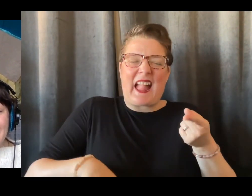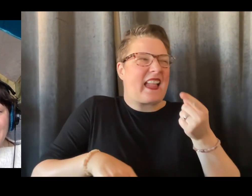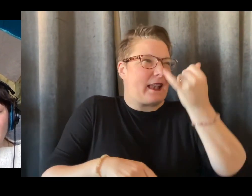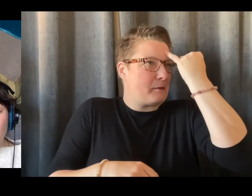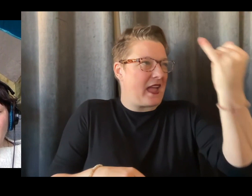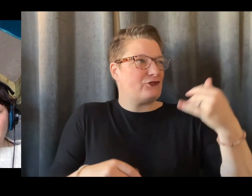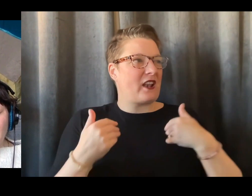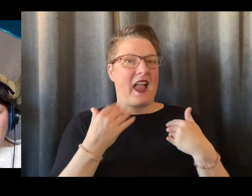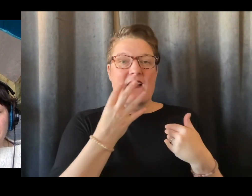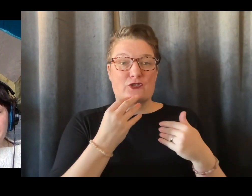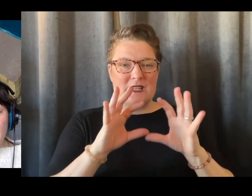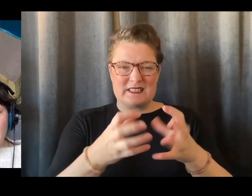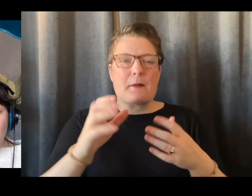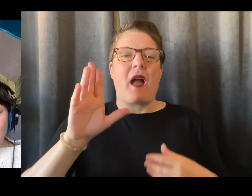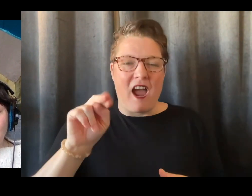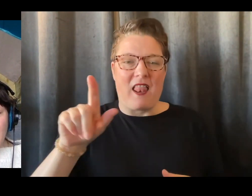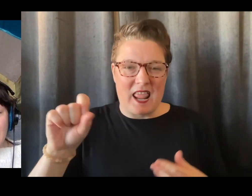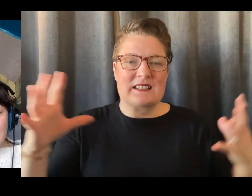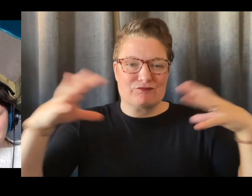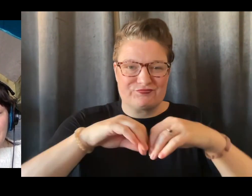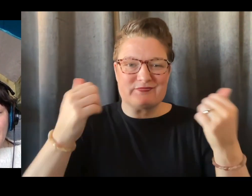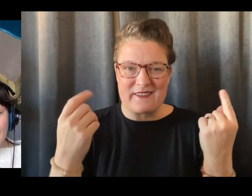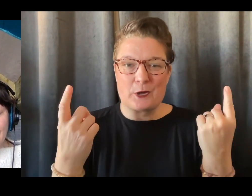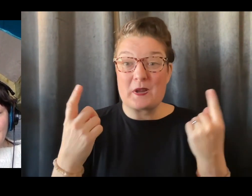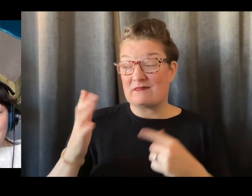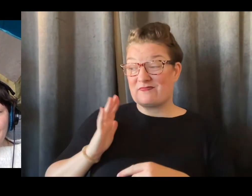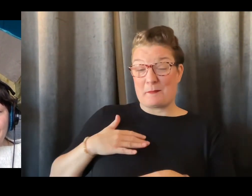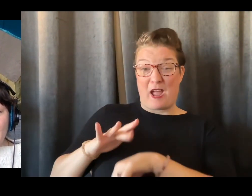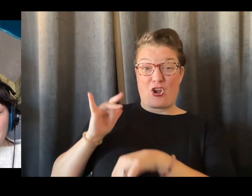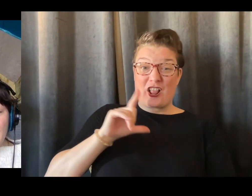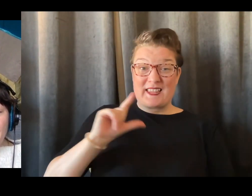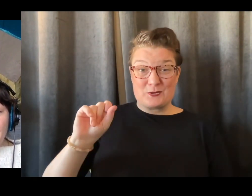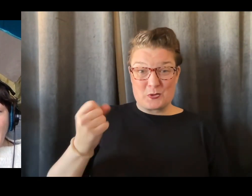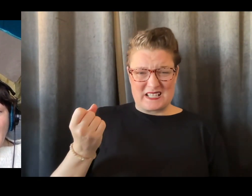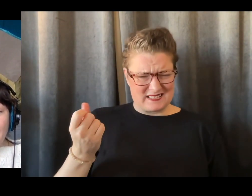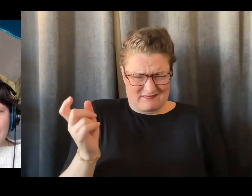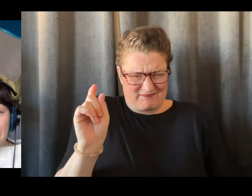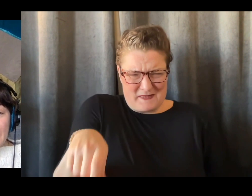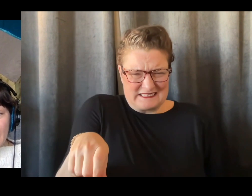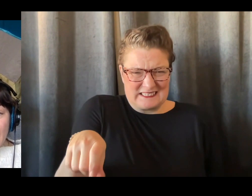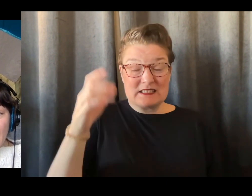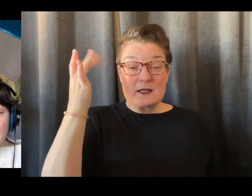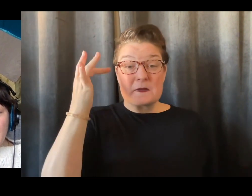my early twenties because the people that I was meeting and making community with